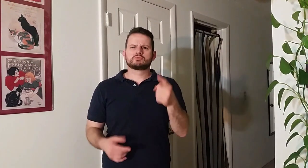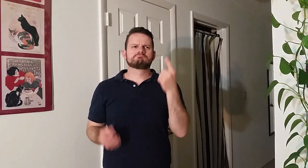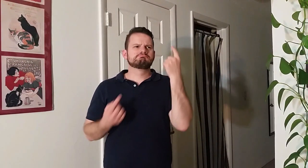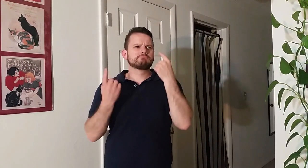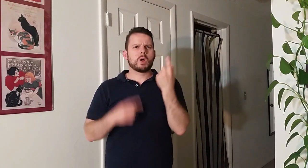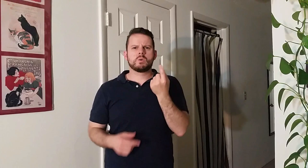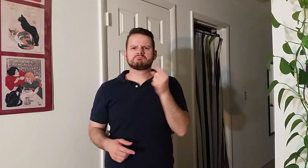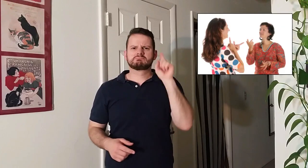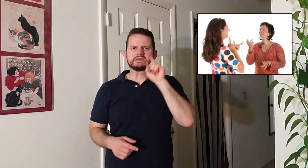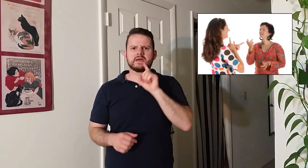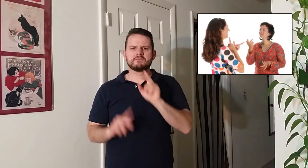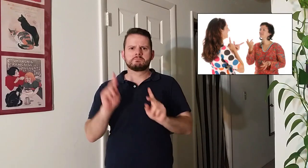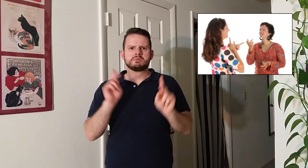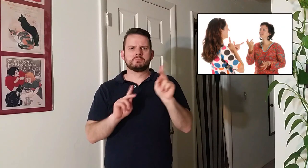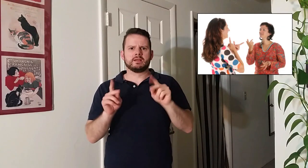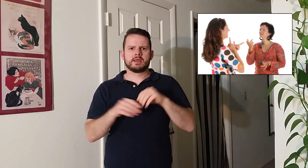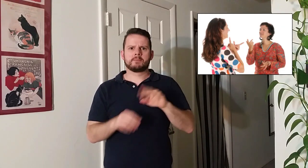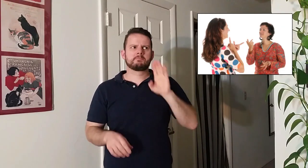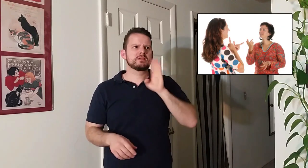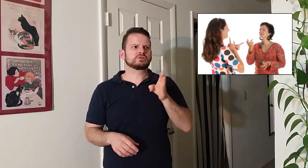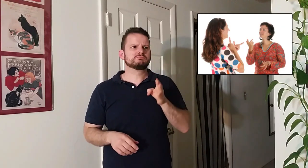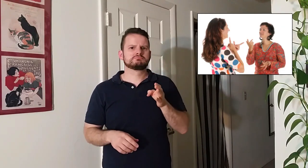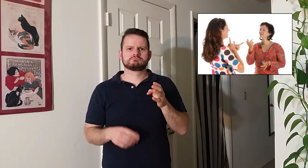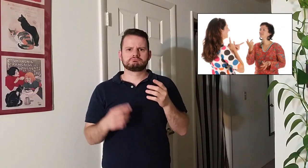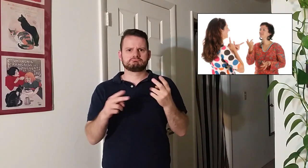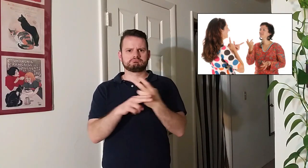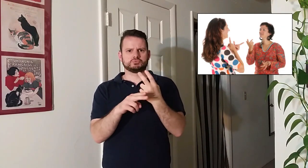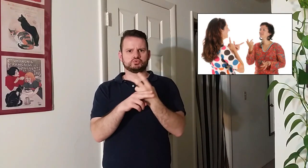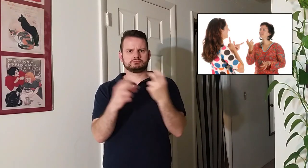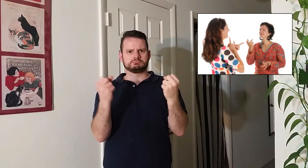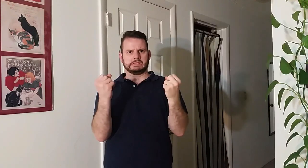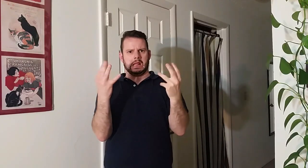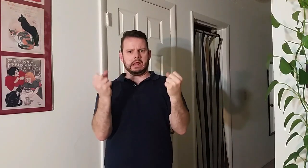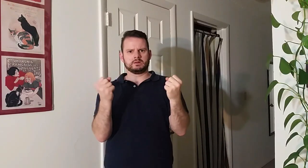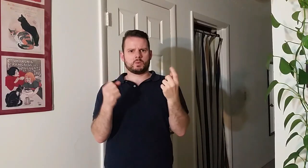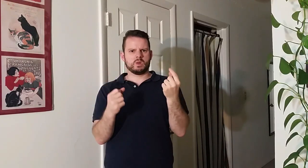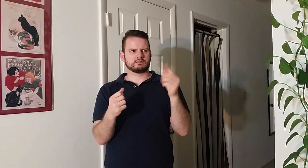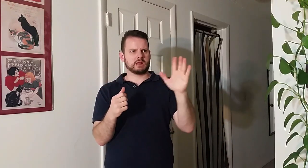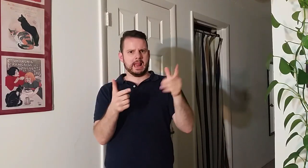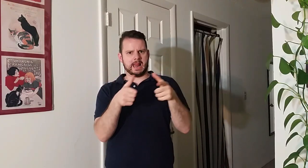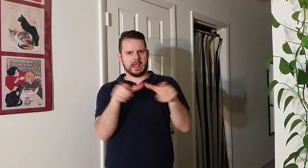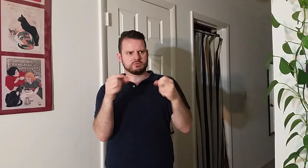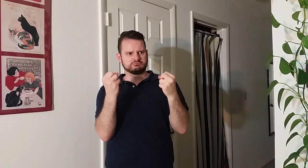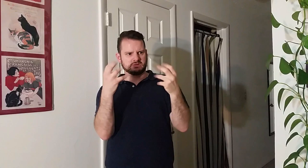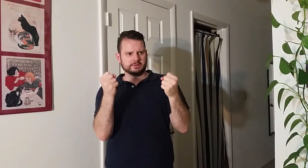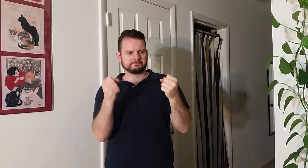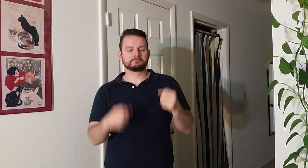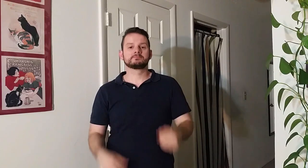Now, you would like to know what sign language that deaf Belgians use.